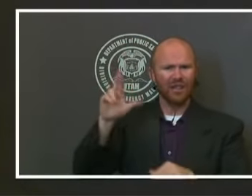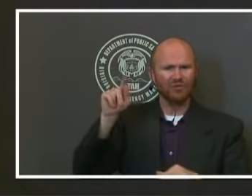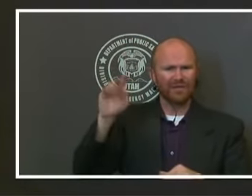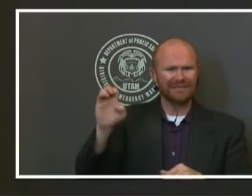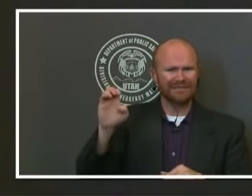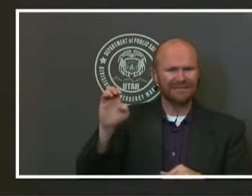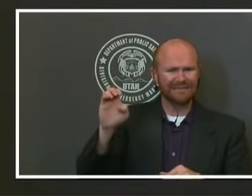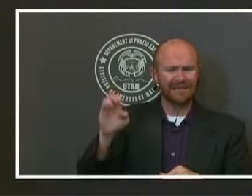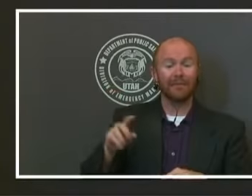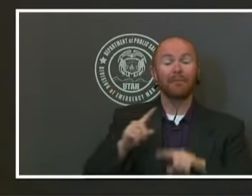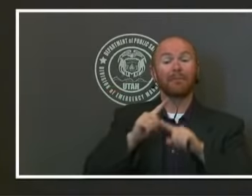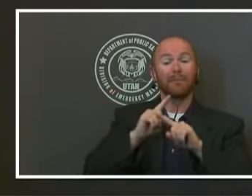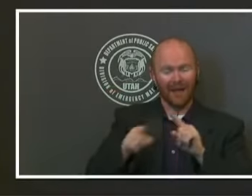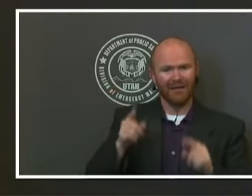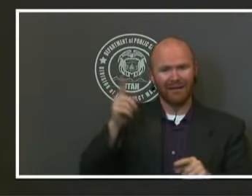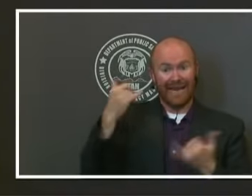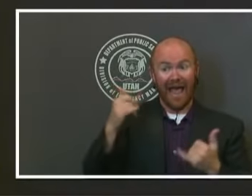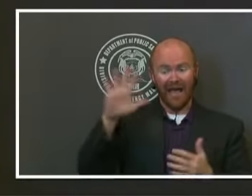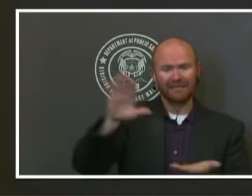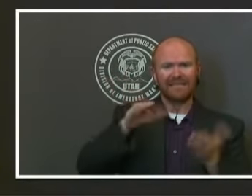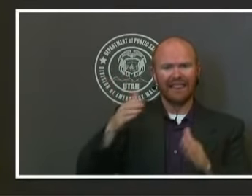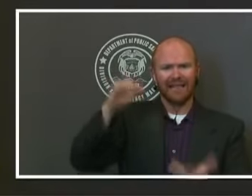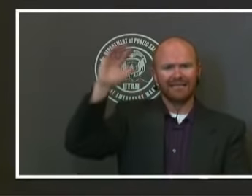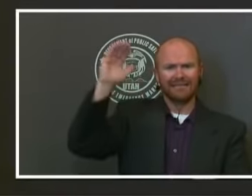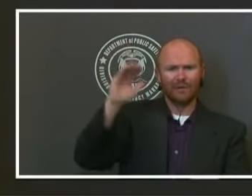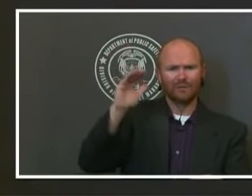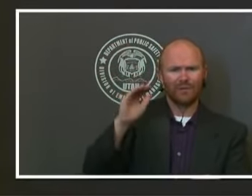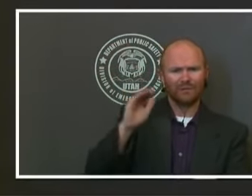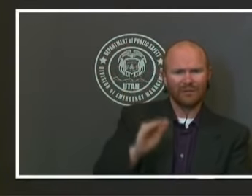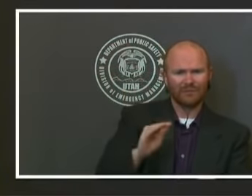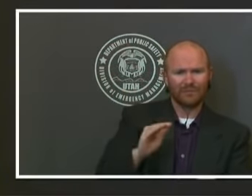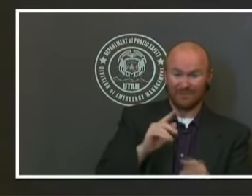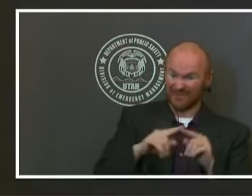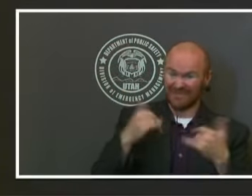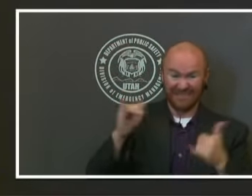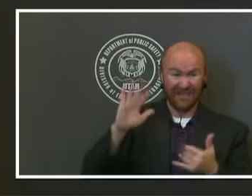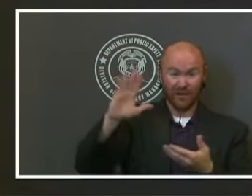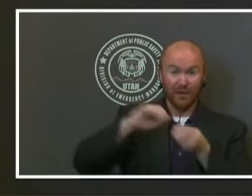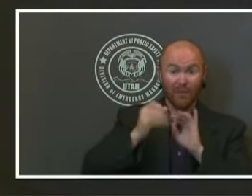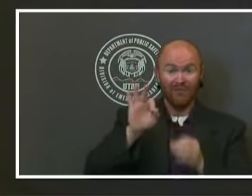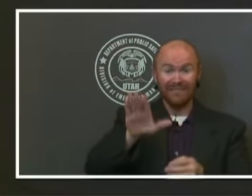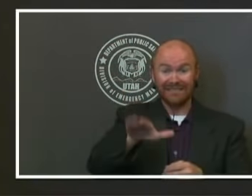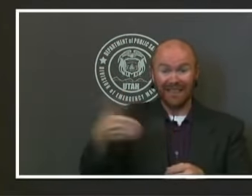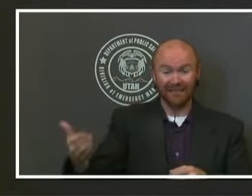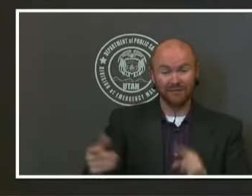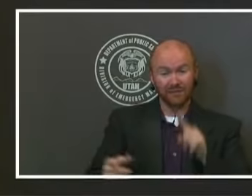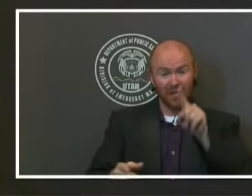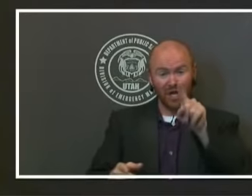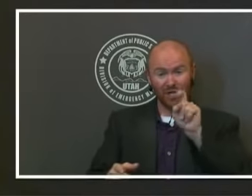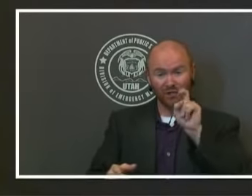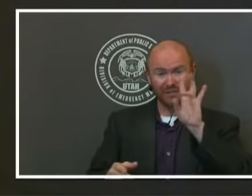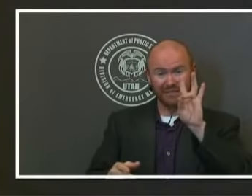hundred thousand people can you talk about fifteen